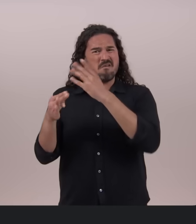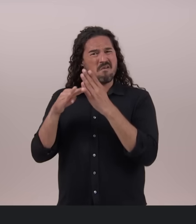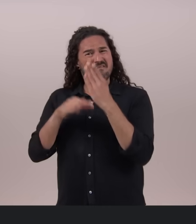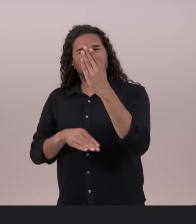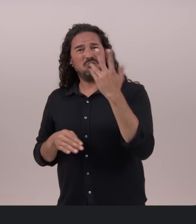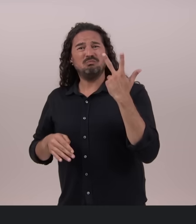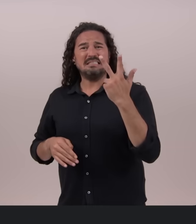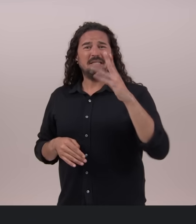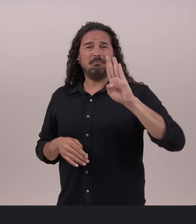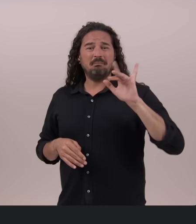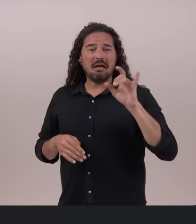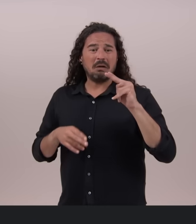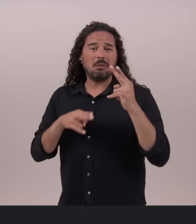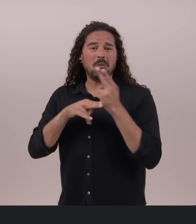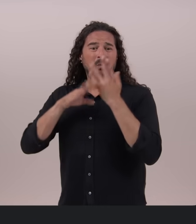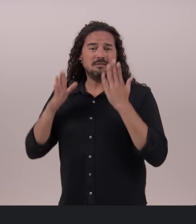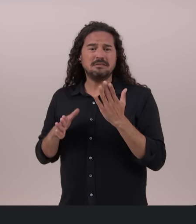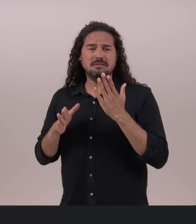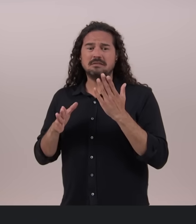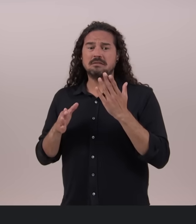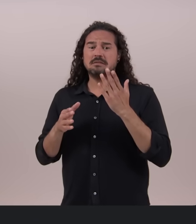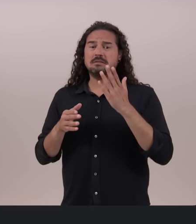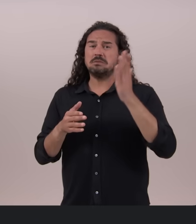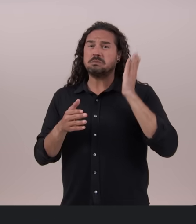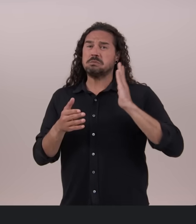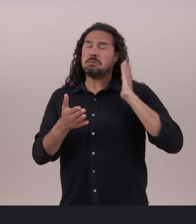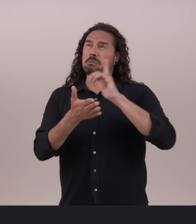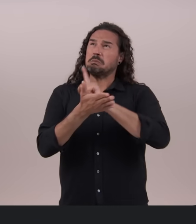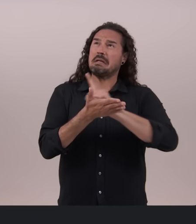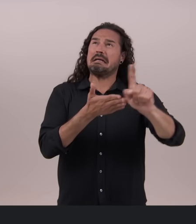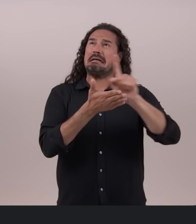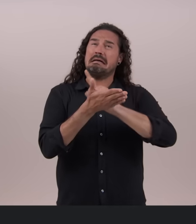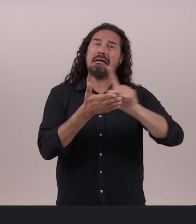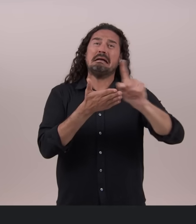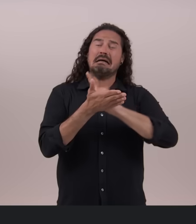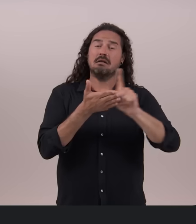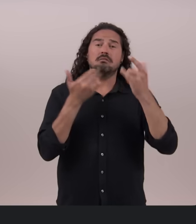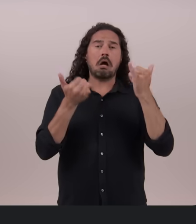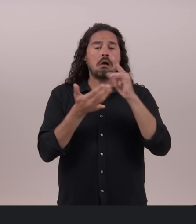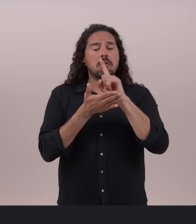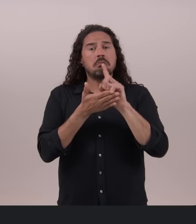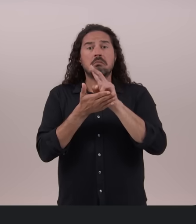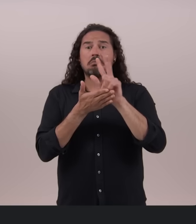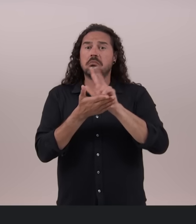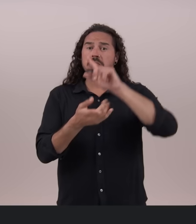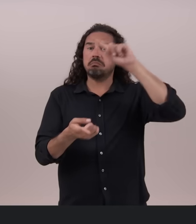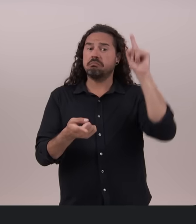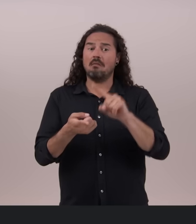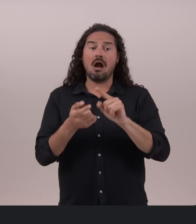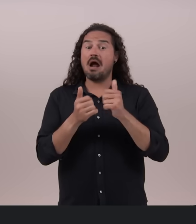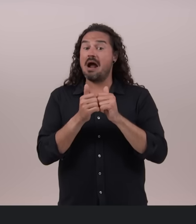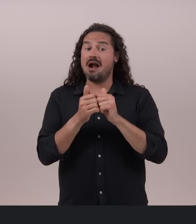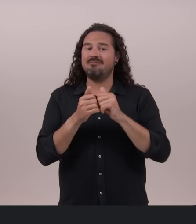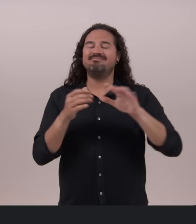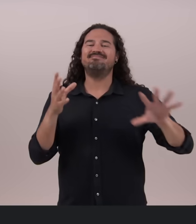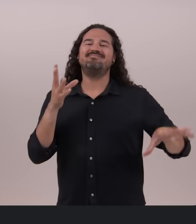To make this a matter of hours rather than weeks, we're experimenting with a new Migration Assistant in Android Studio.